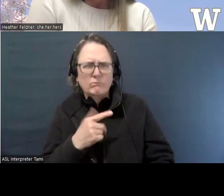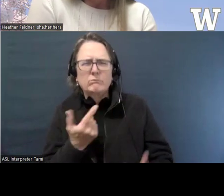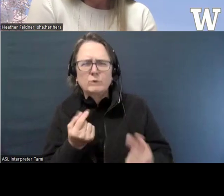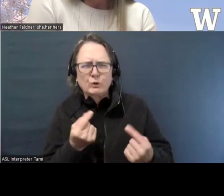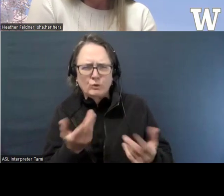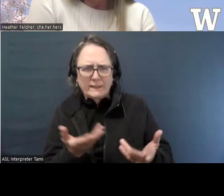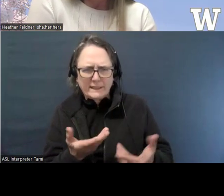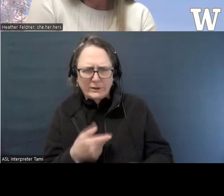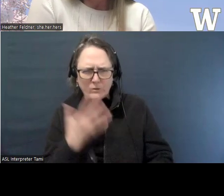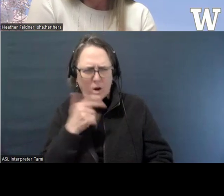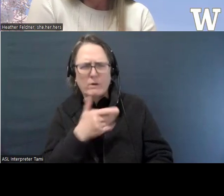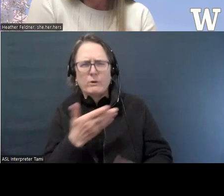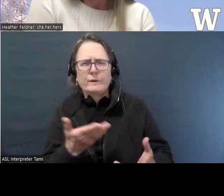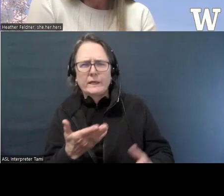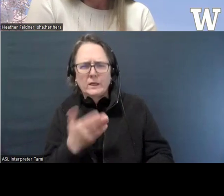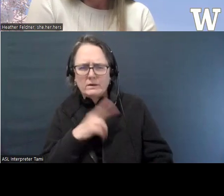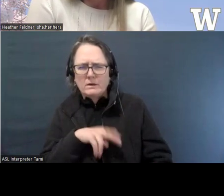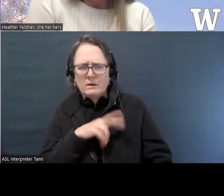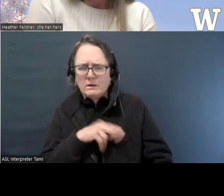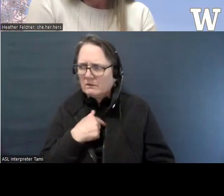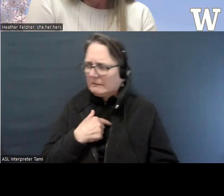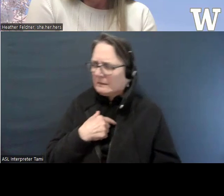And he wasn't comfortable with that.